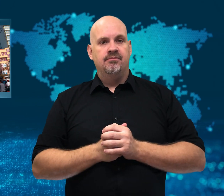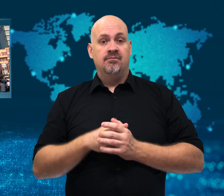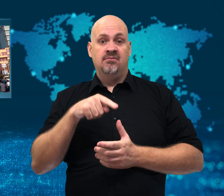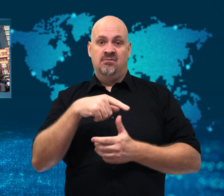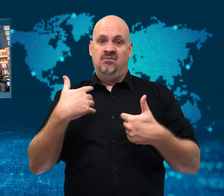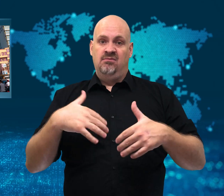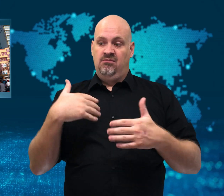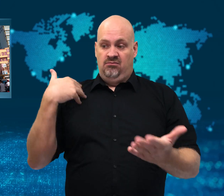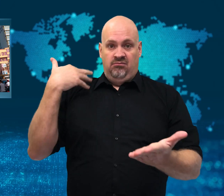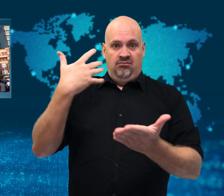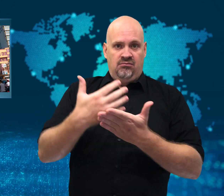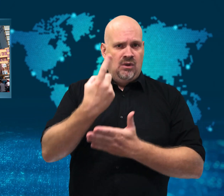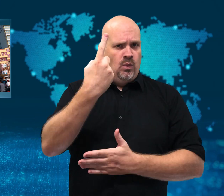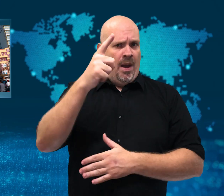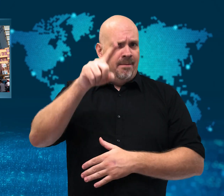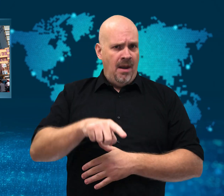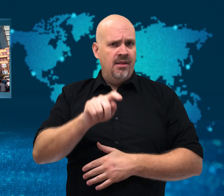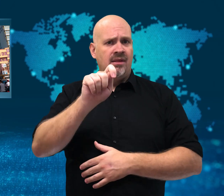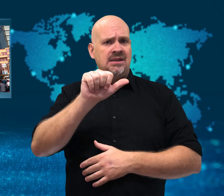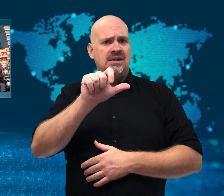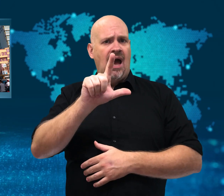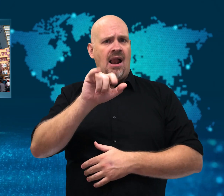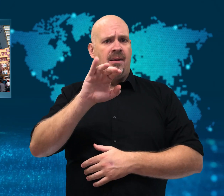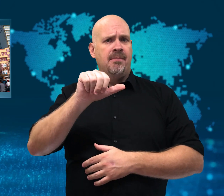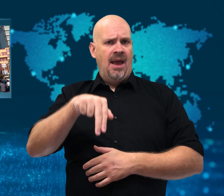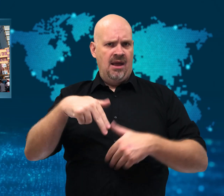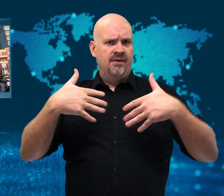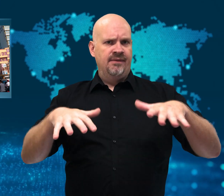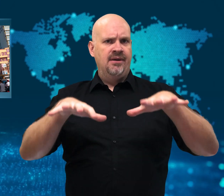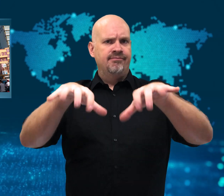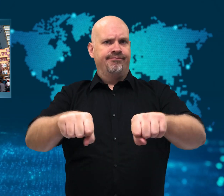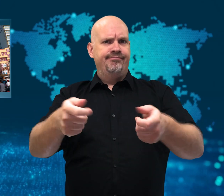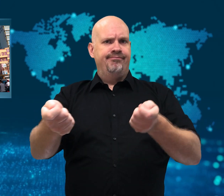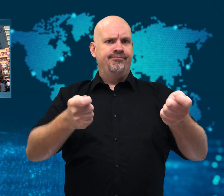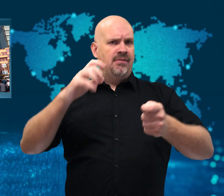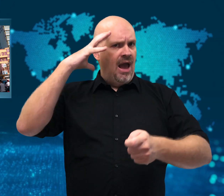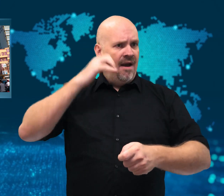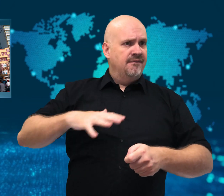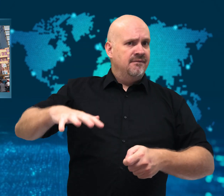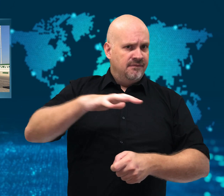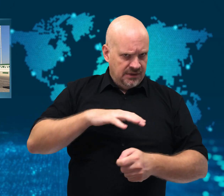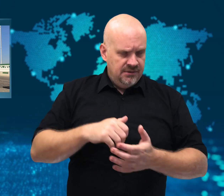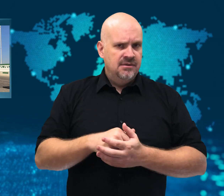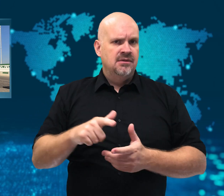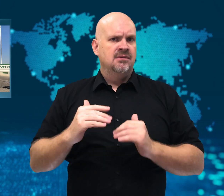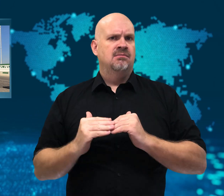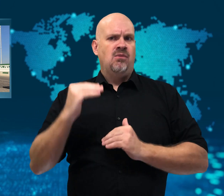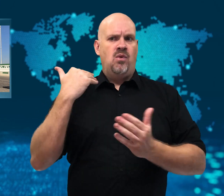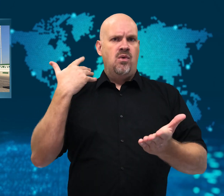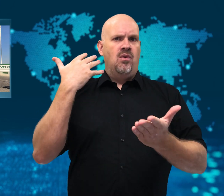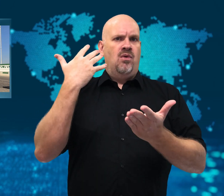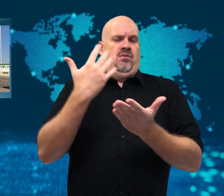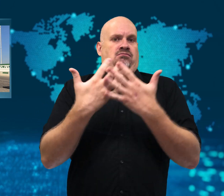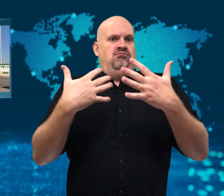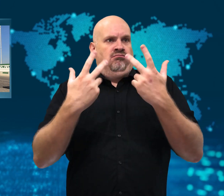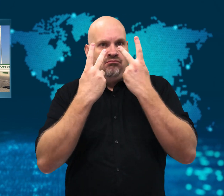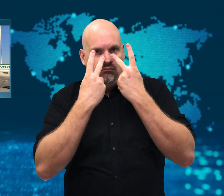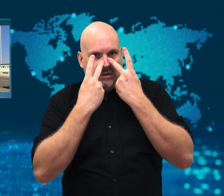The bodies displayed are the most public punishment since the